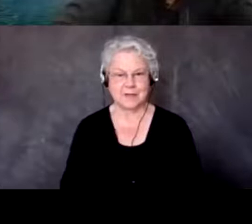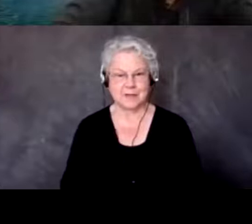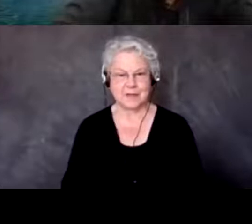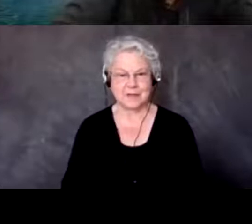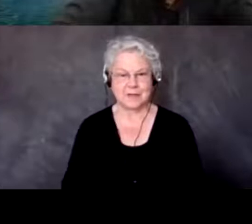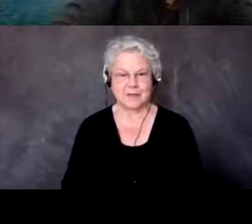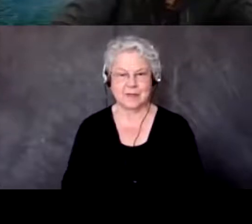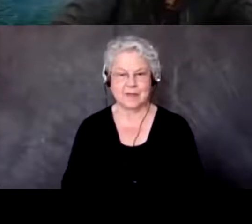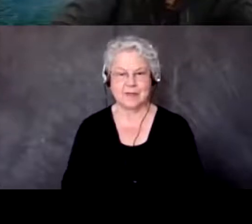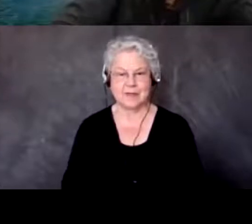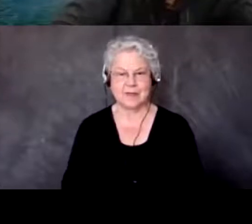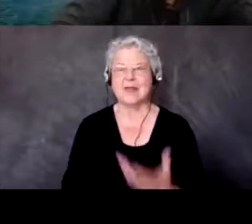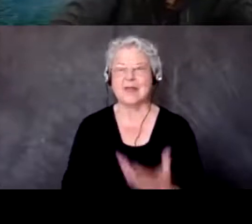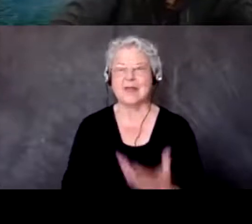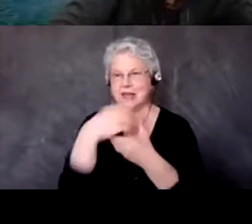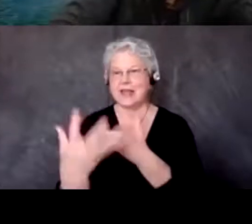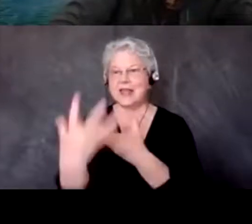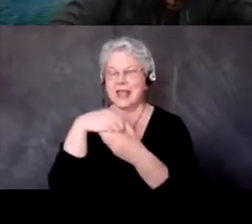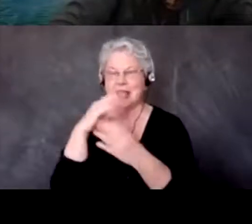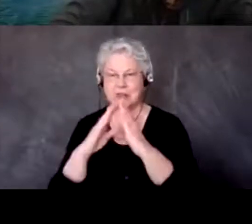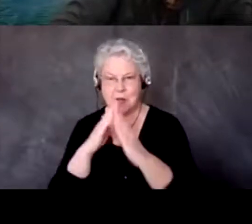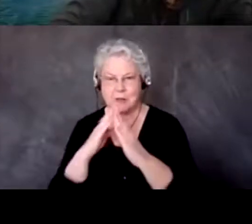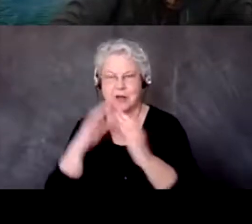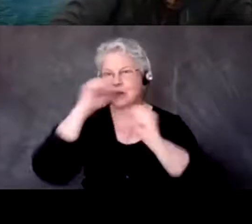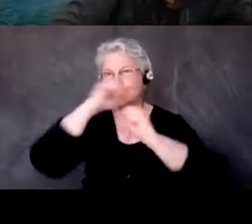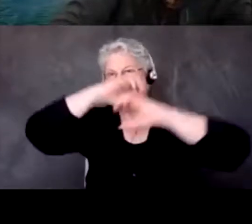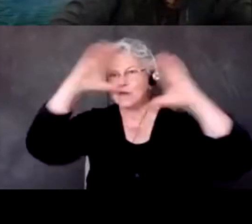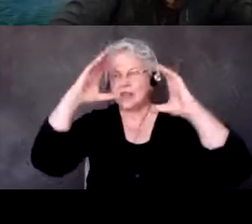Engaging the community, envisioning and core values. That’s right.